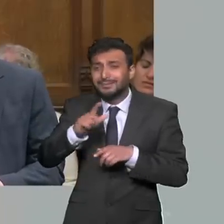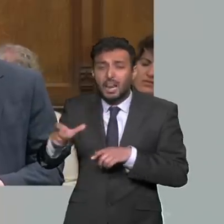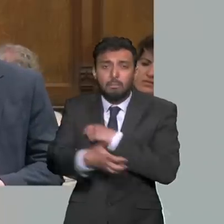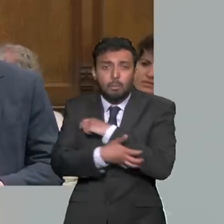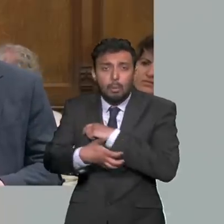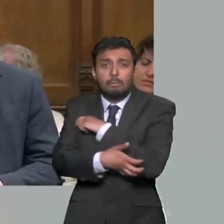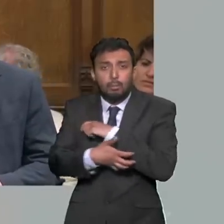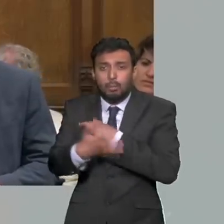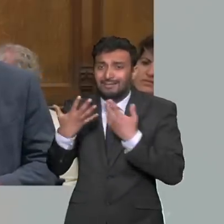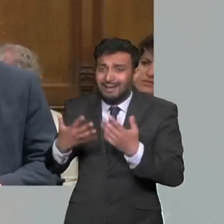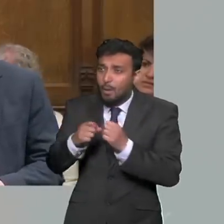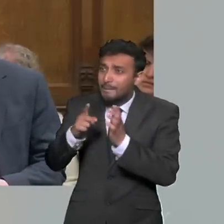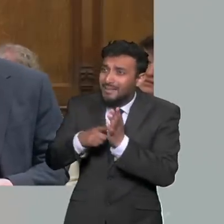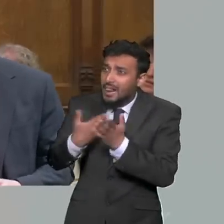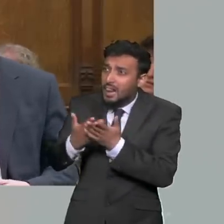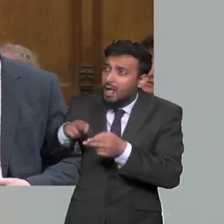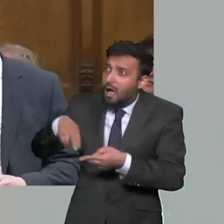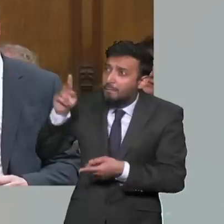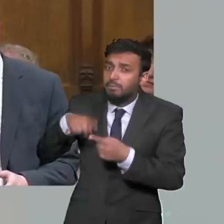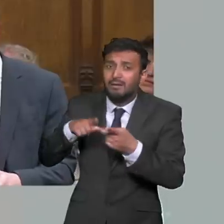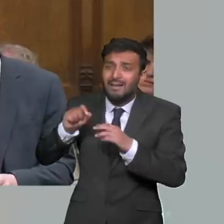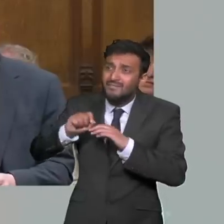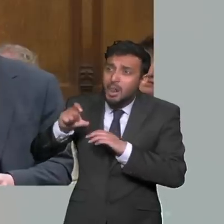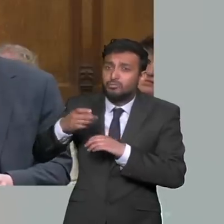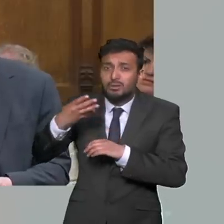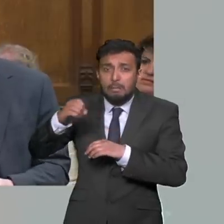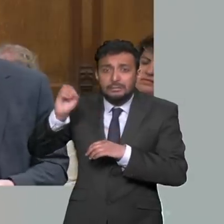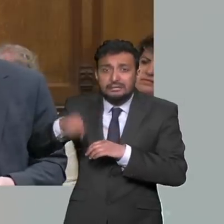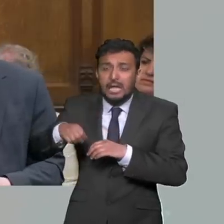Bills are rising and inflation is at 9%, yet the Government seem incapable and, frankly,